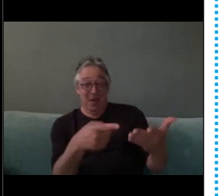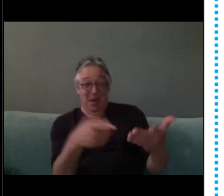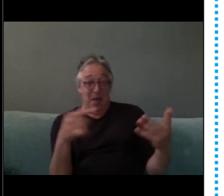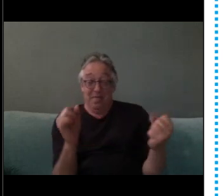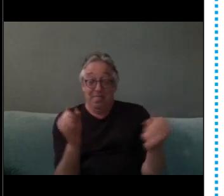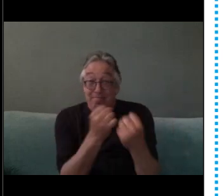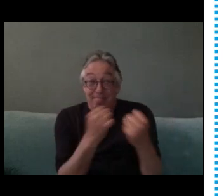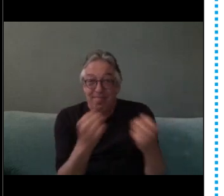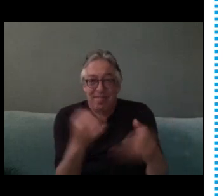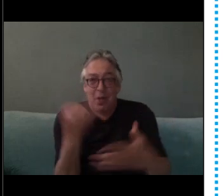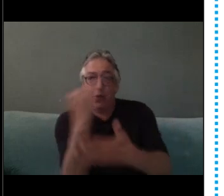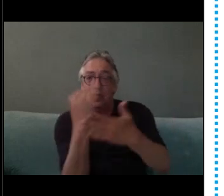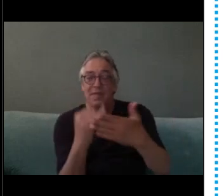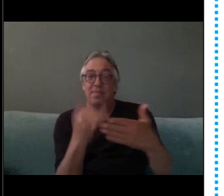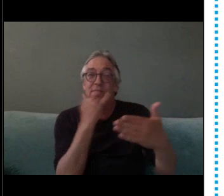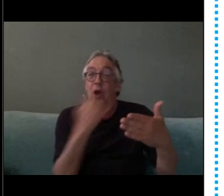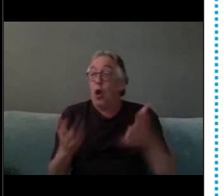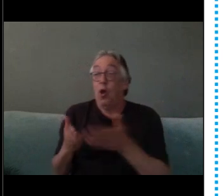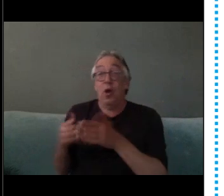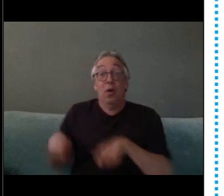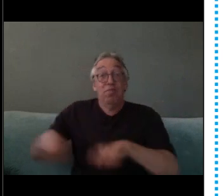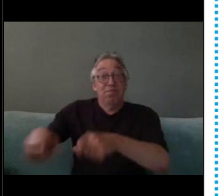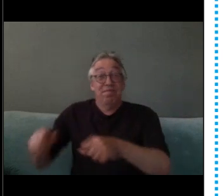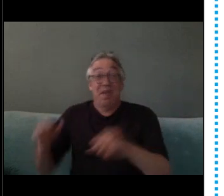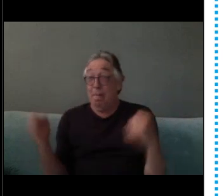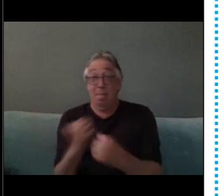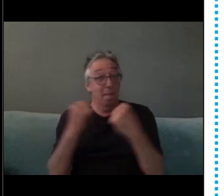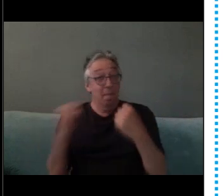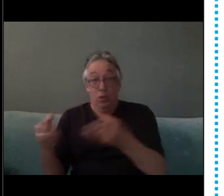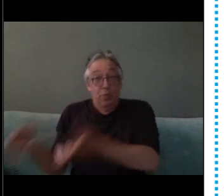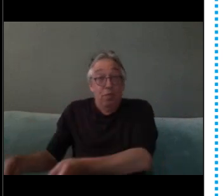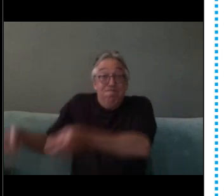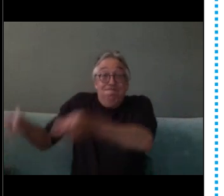or you cannot board the ship and you can't blame the service